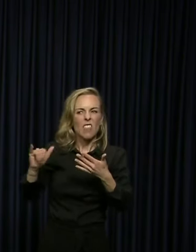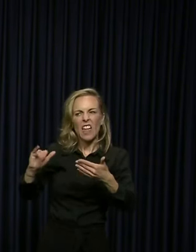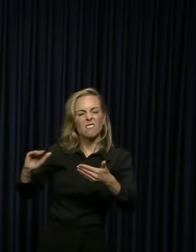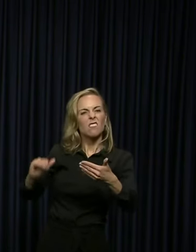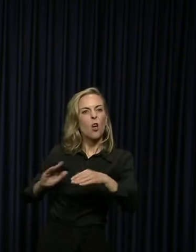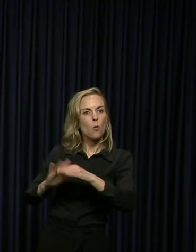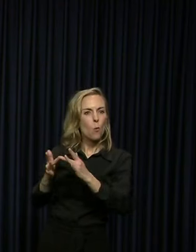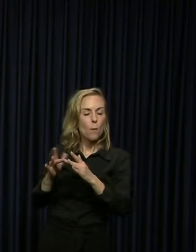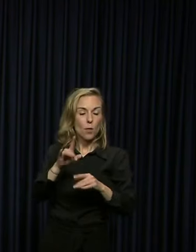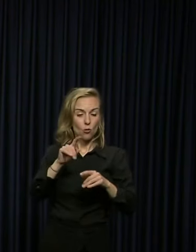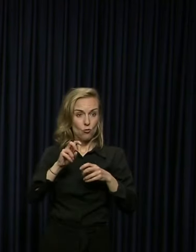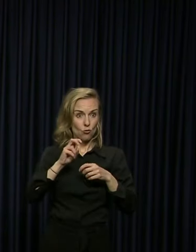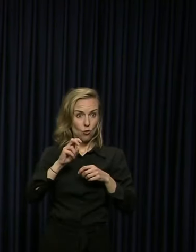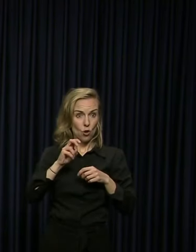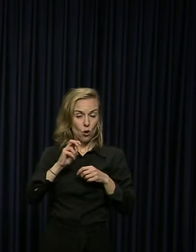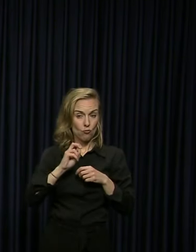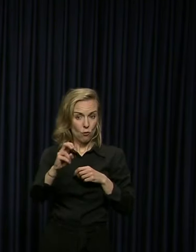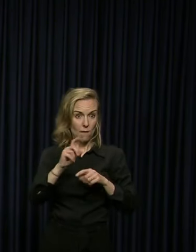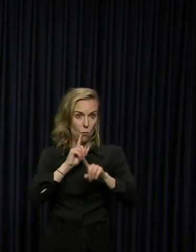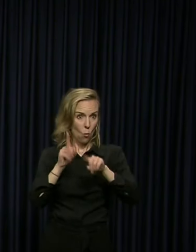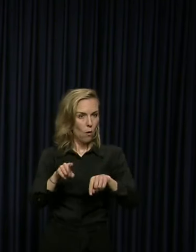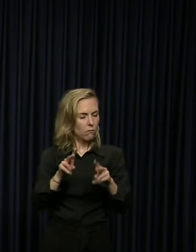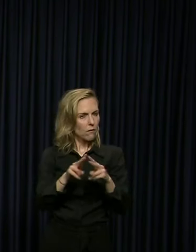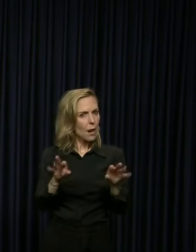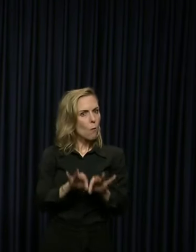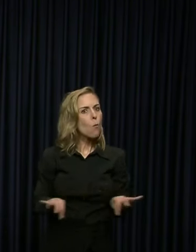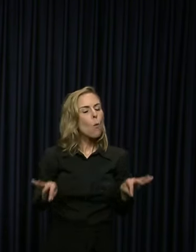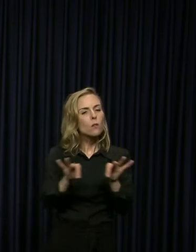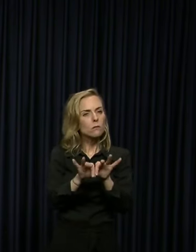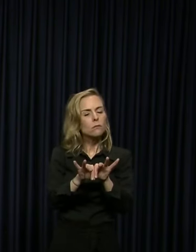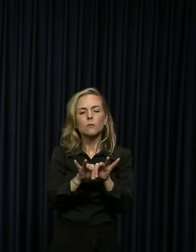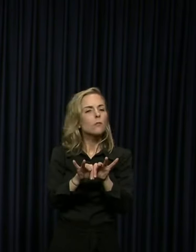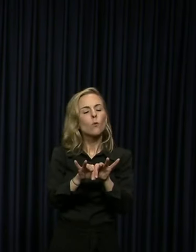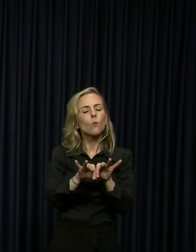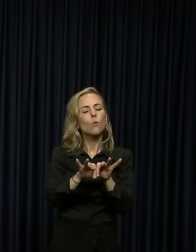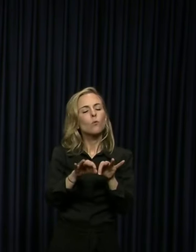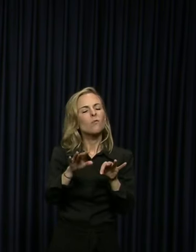WE'VE GOT A LOT OF NEW YORKERS OR FLORIDEANS OR PEOPLE FROM